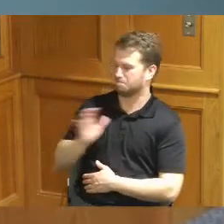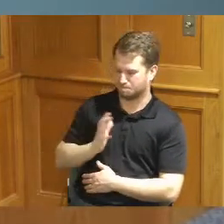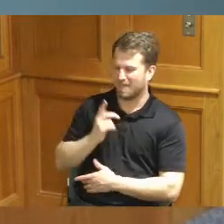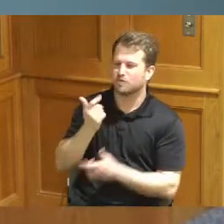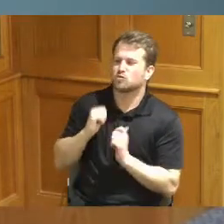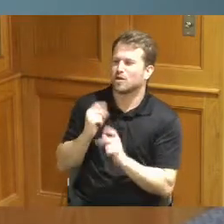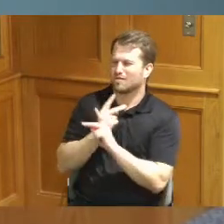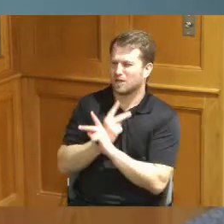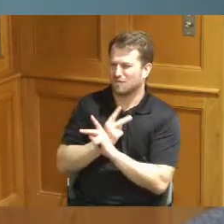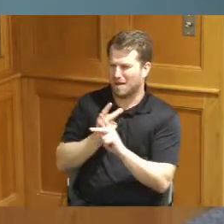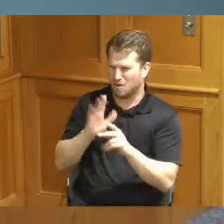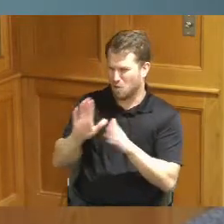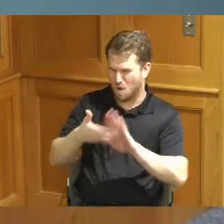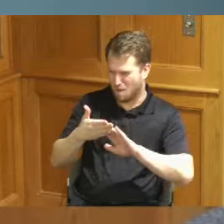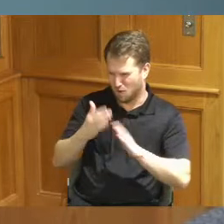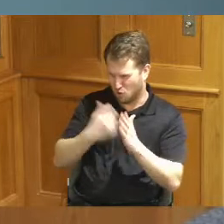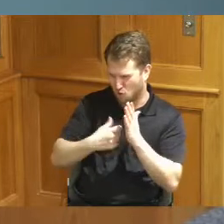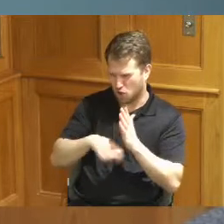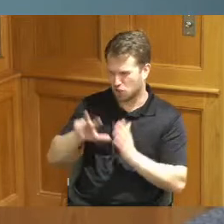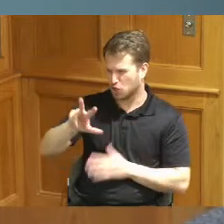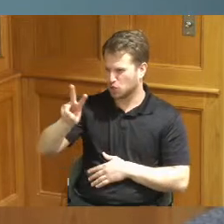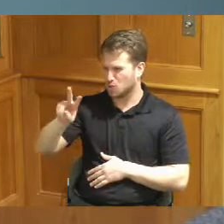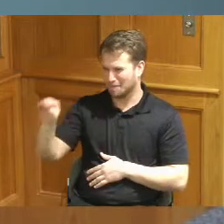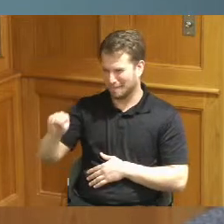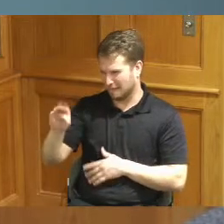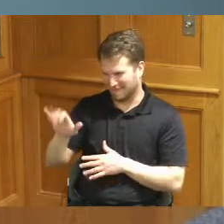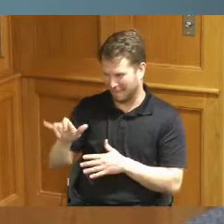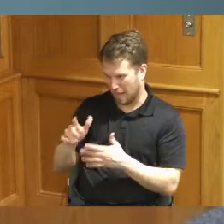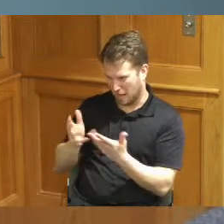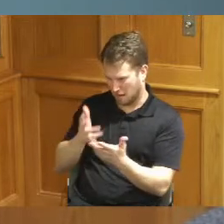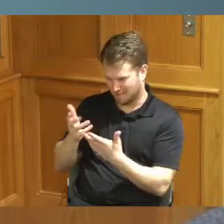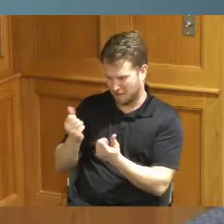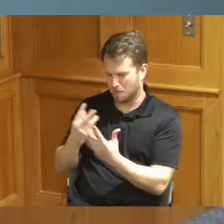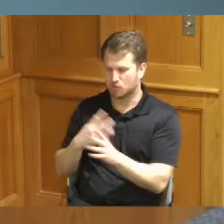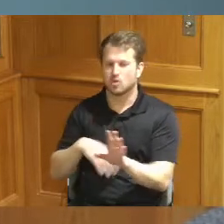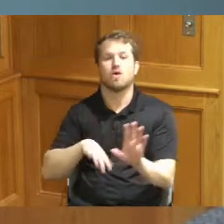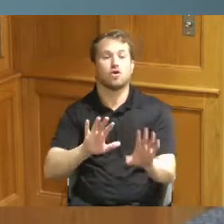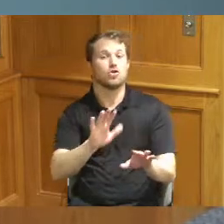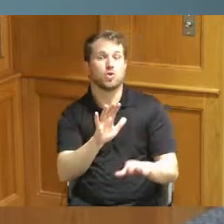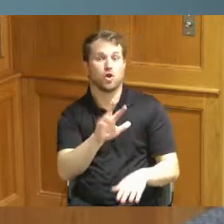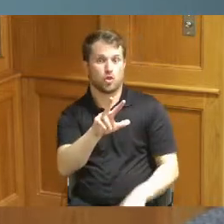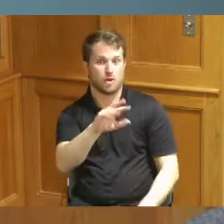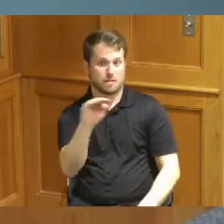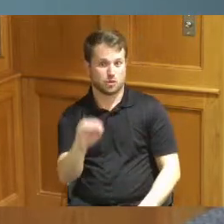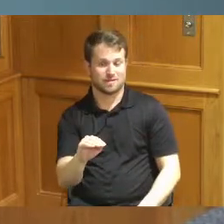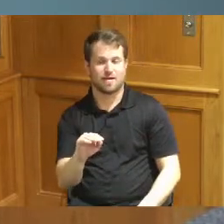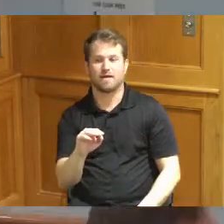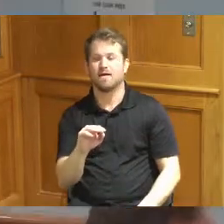out of the 30 . I mean the overhead would be like that three percent when you know our office space